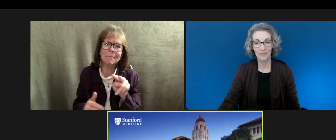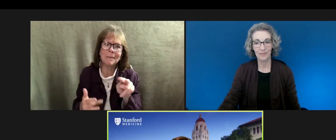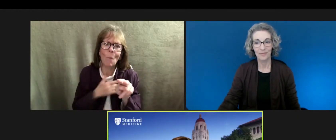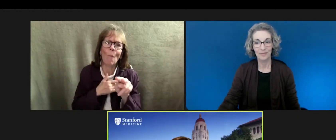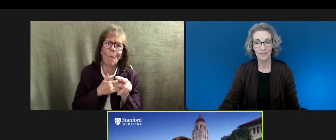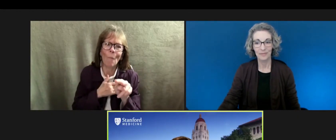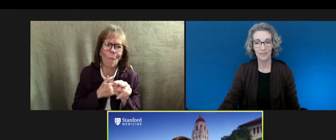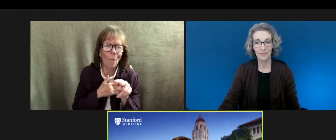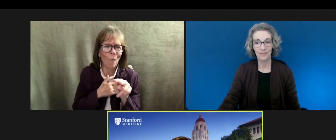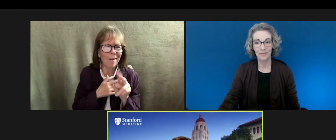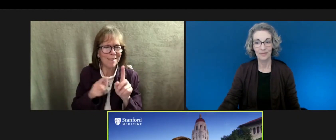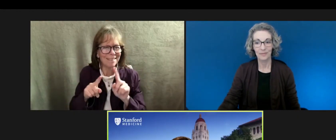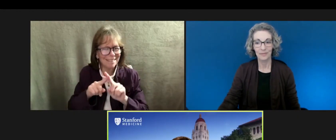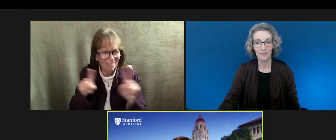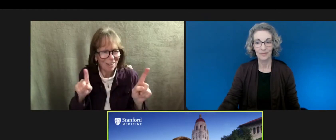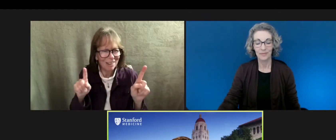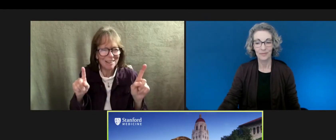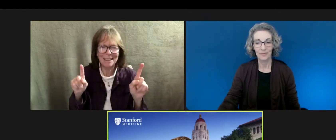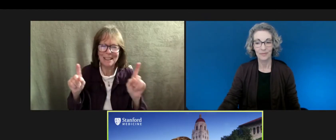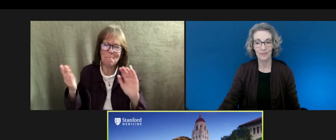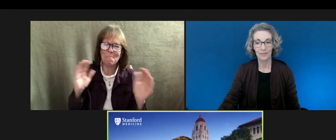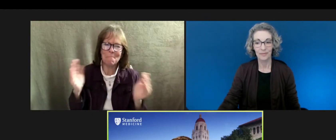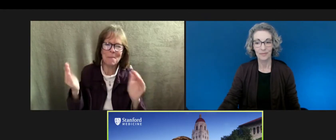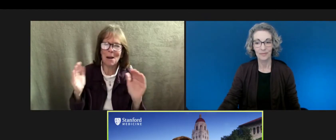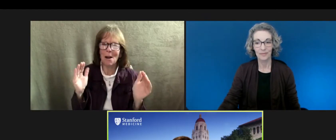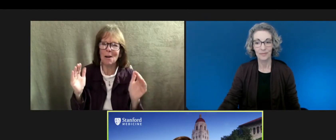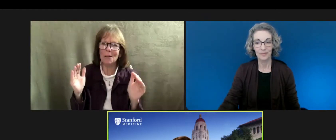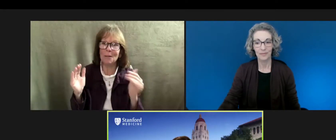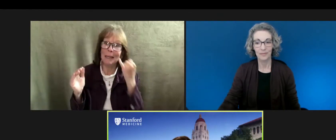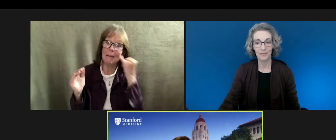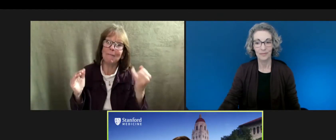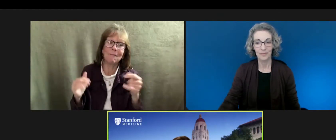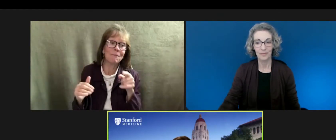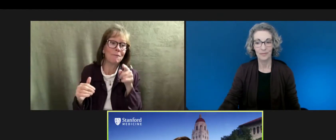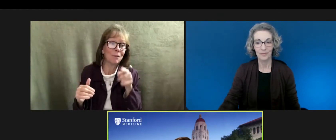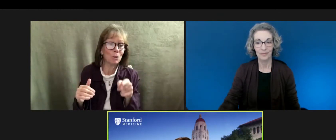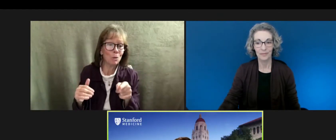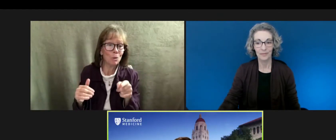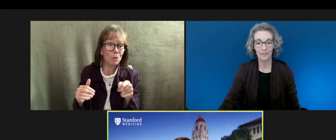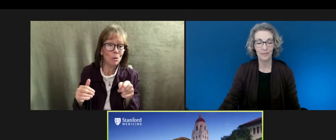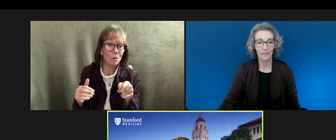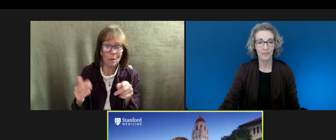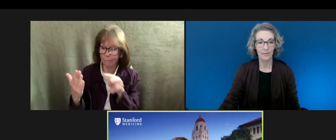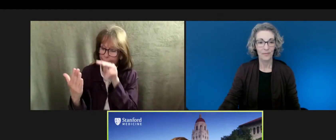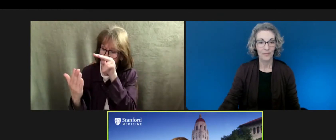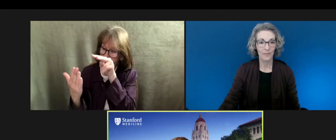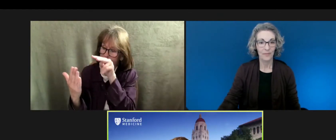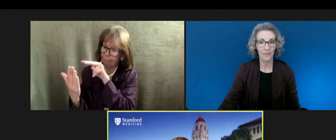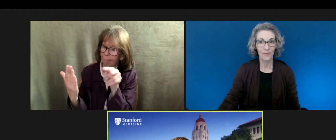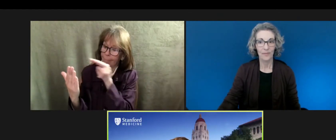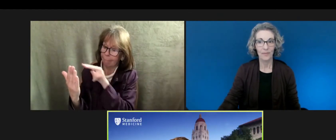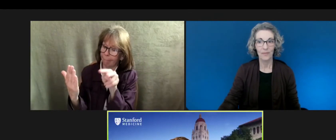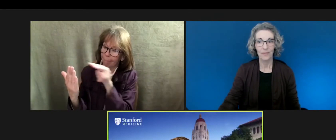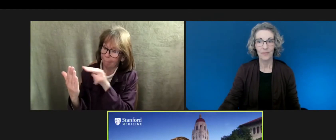the heart in a much deeper way than just watching data or words on the slide.